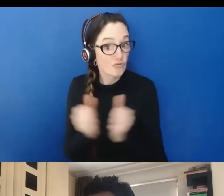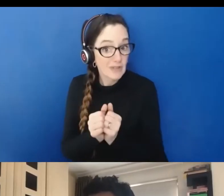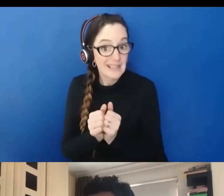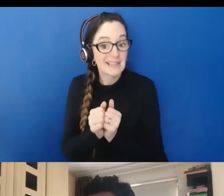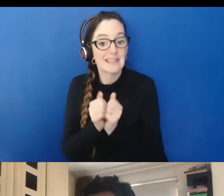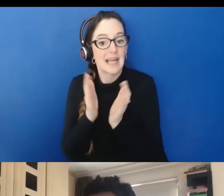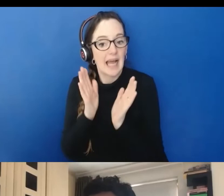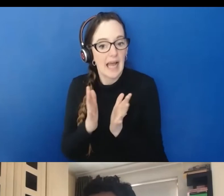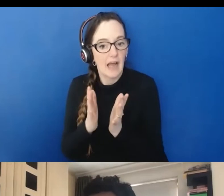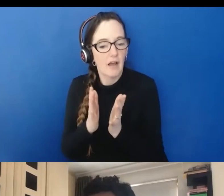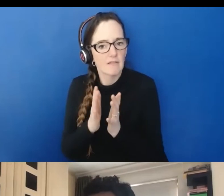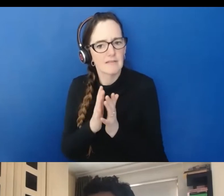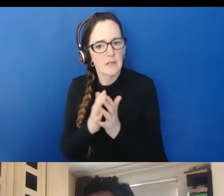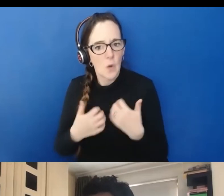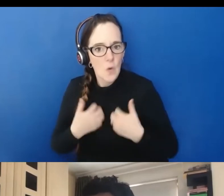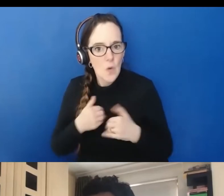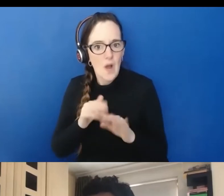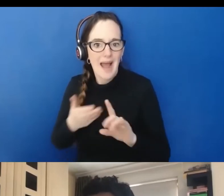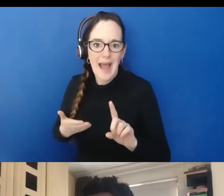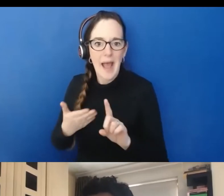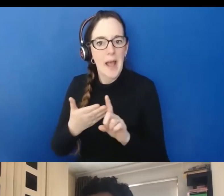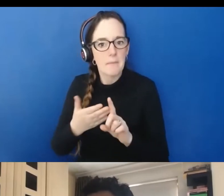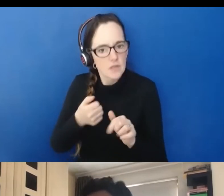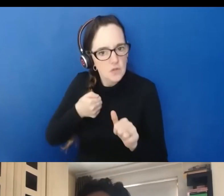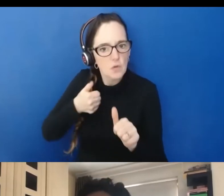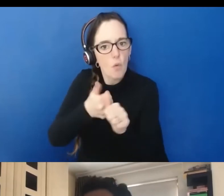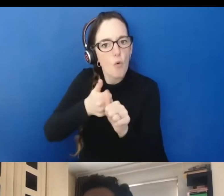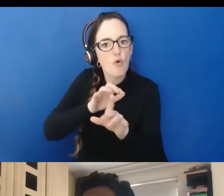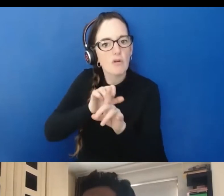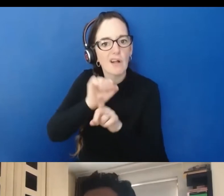of supporting, first of all, a cultural community.